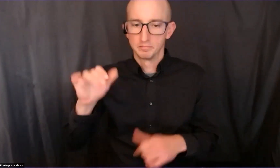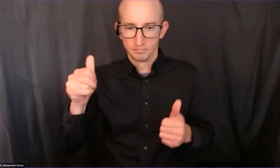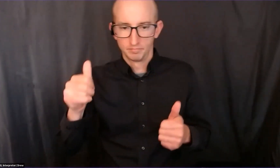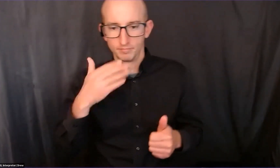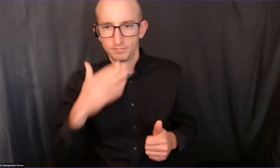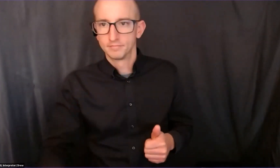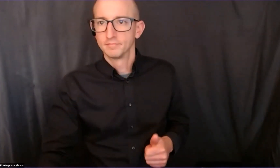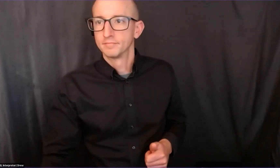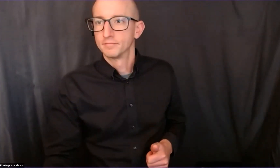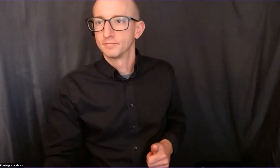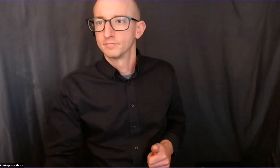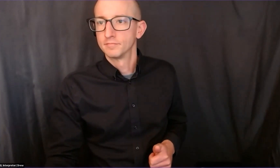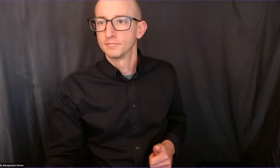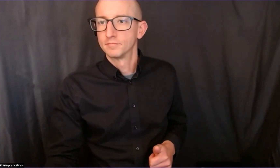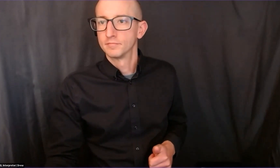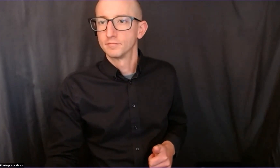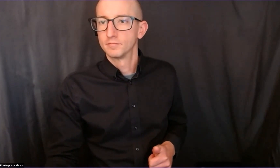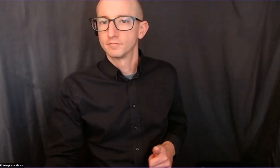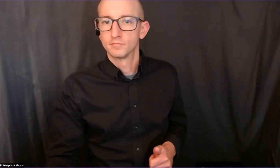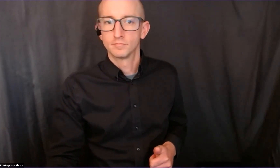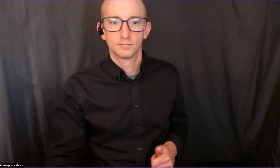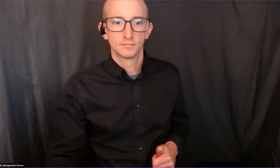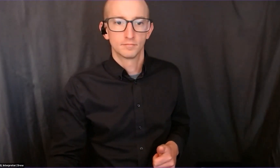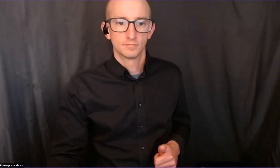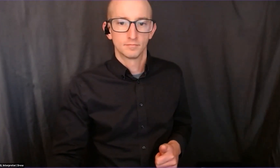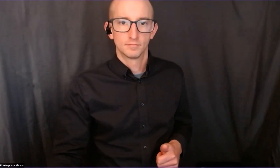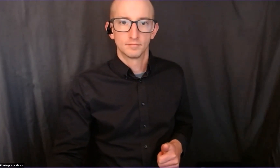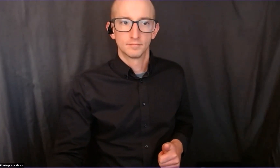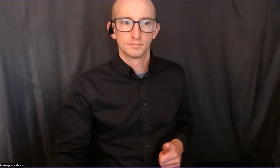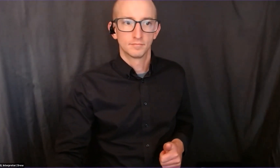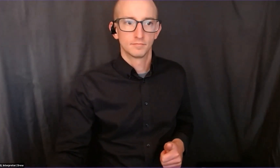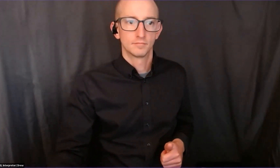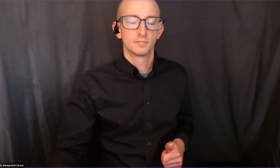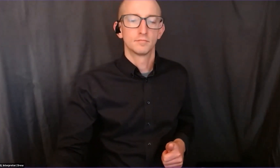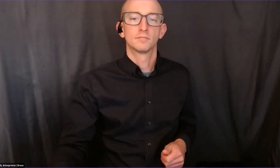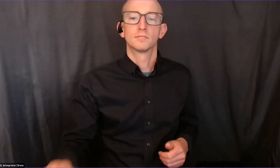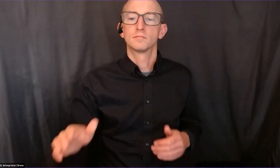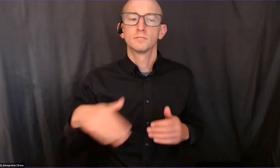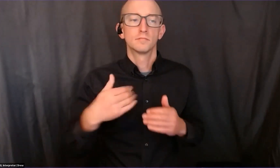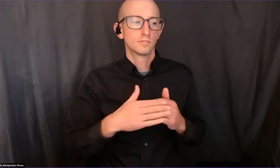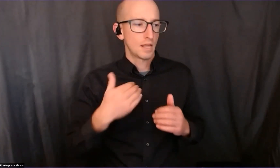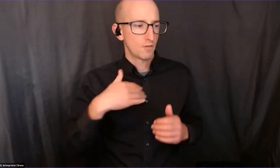generally across all of the EPA Office of Air and Radiation programs. And we did a technical